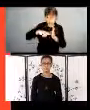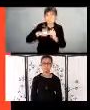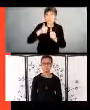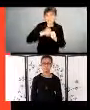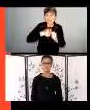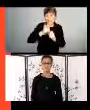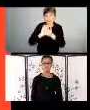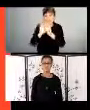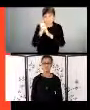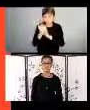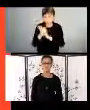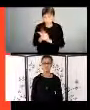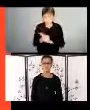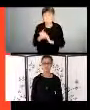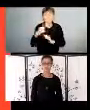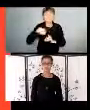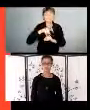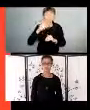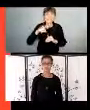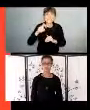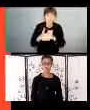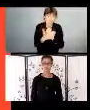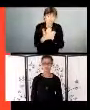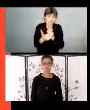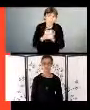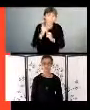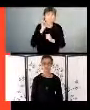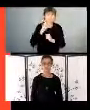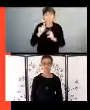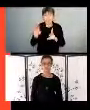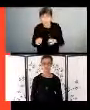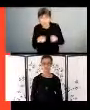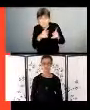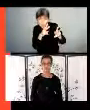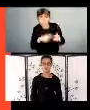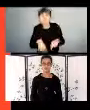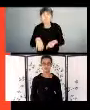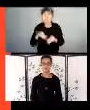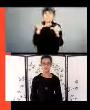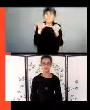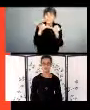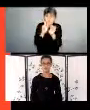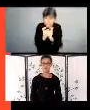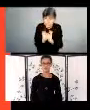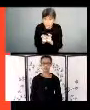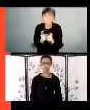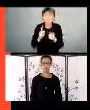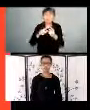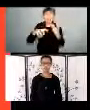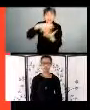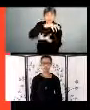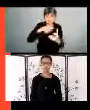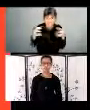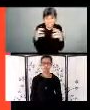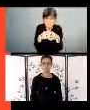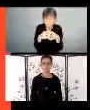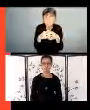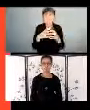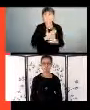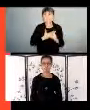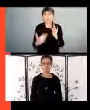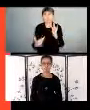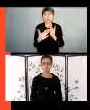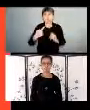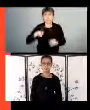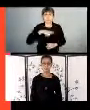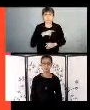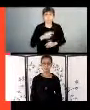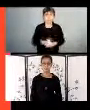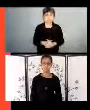combining, resizing, or uploading documents. Remember that you are not expected to be everything